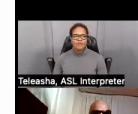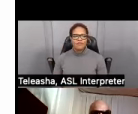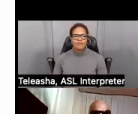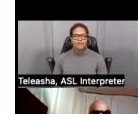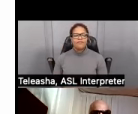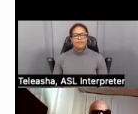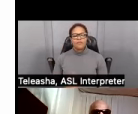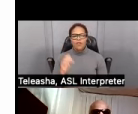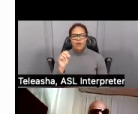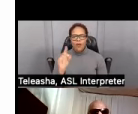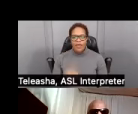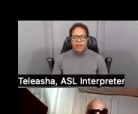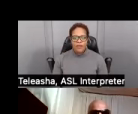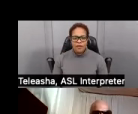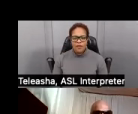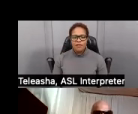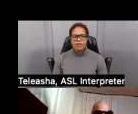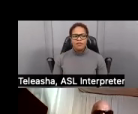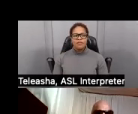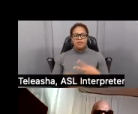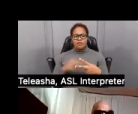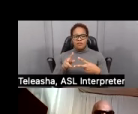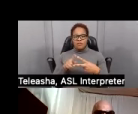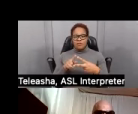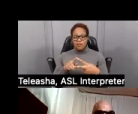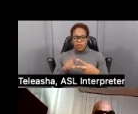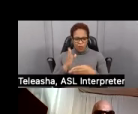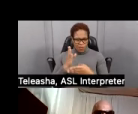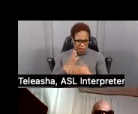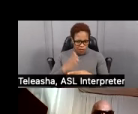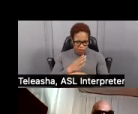Okay, so those two, oh, let me stop the share.